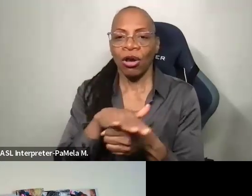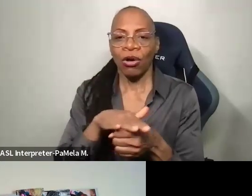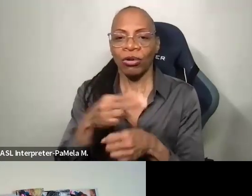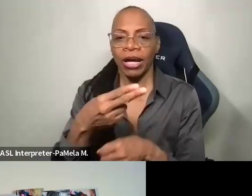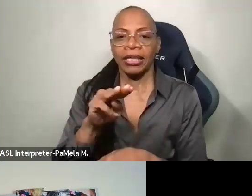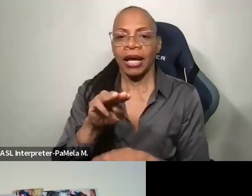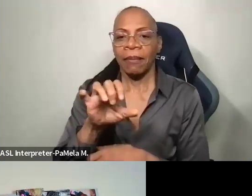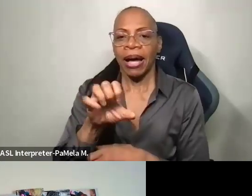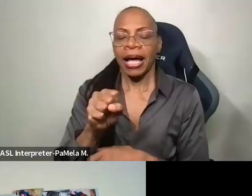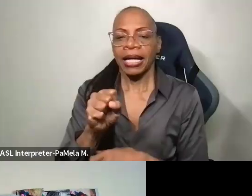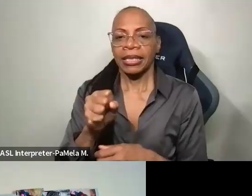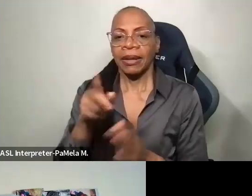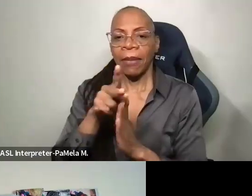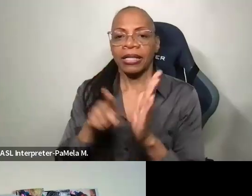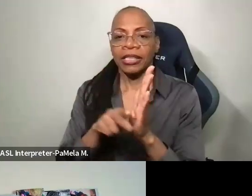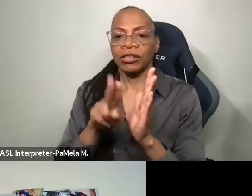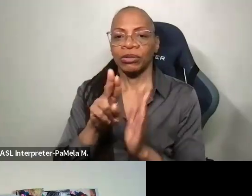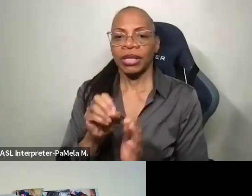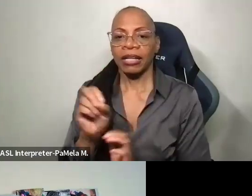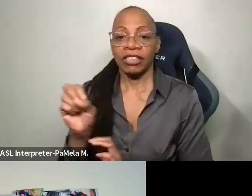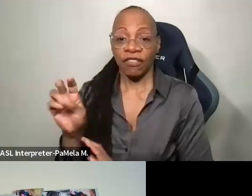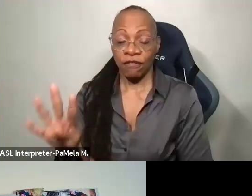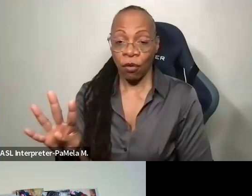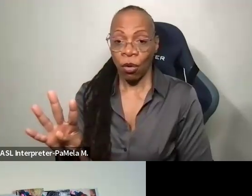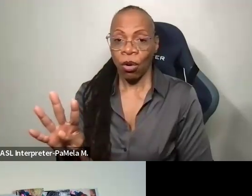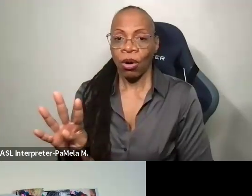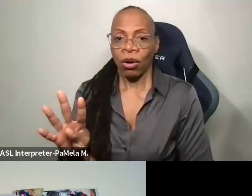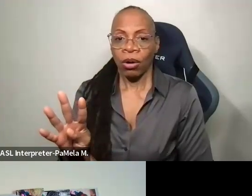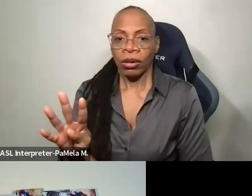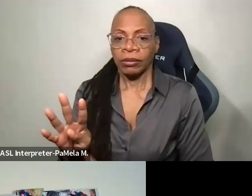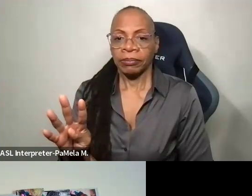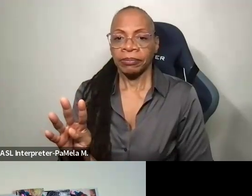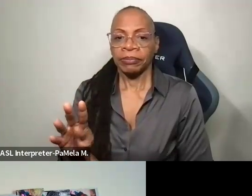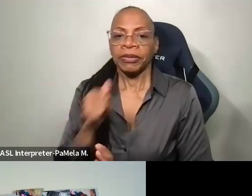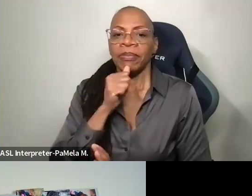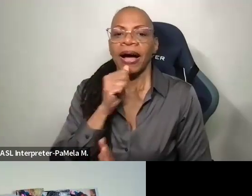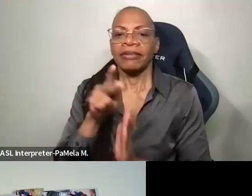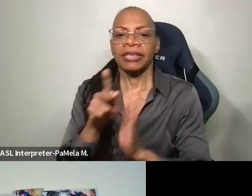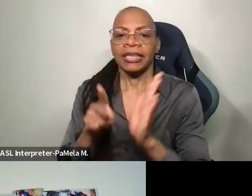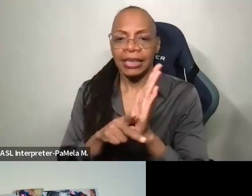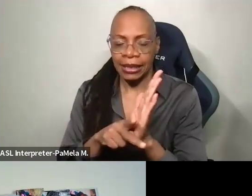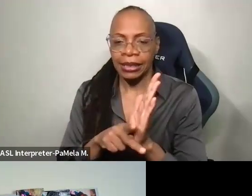is the 2004 data and technical standards. Beyond that, if there are local or state laws,